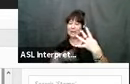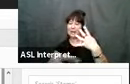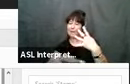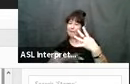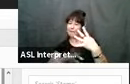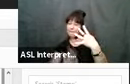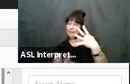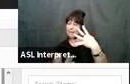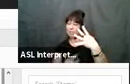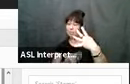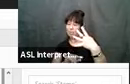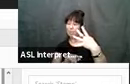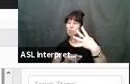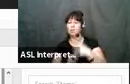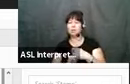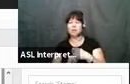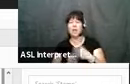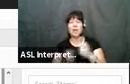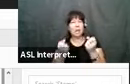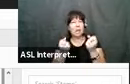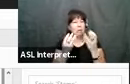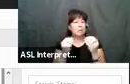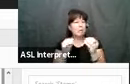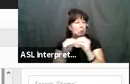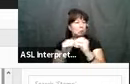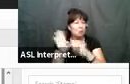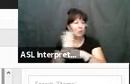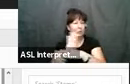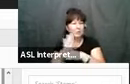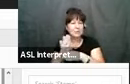Many more businesses and sectors would be